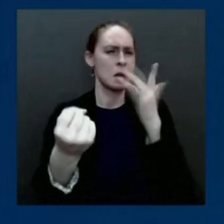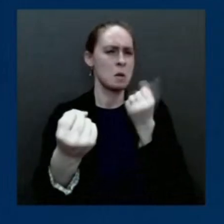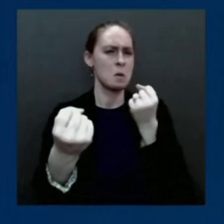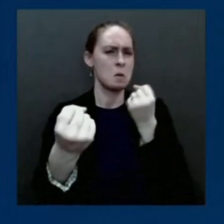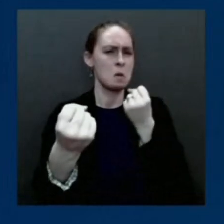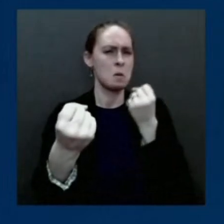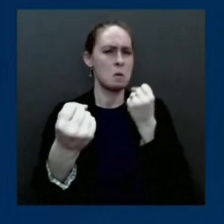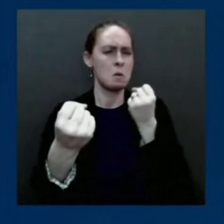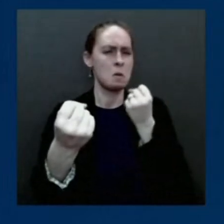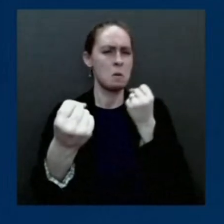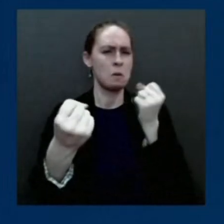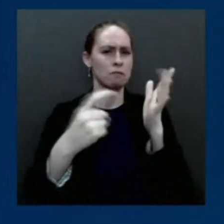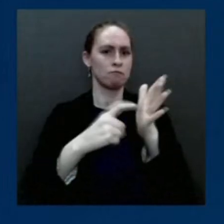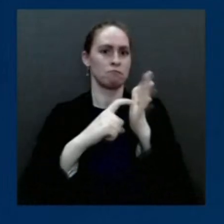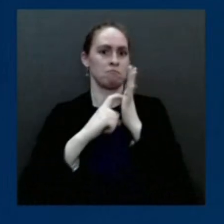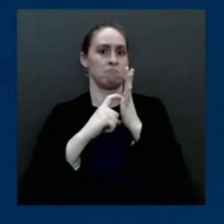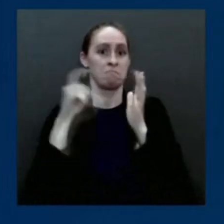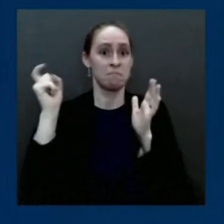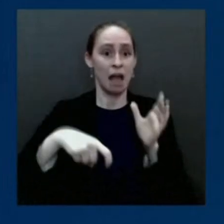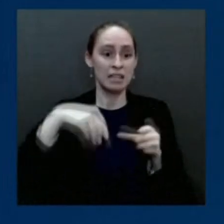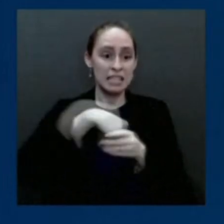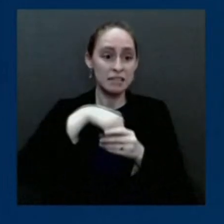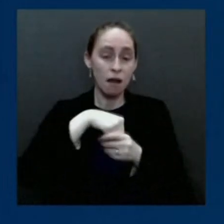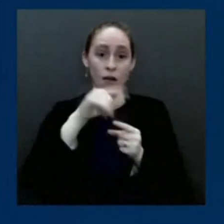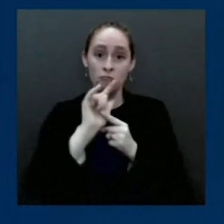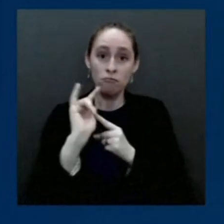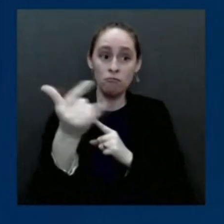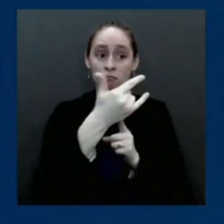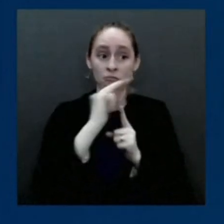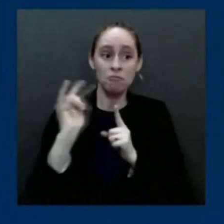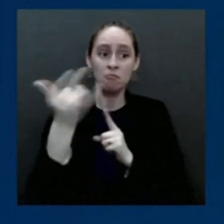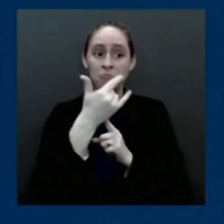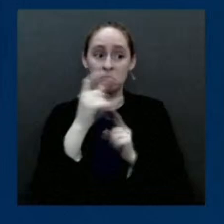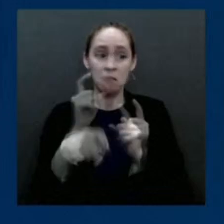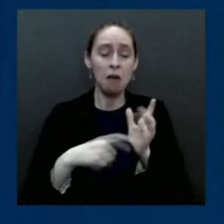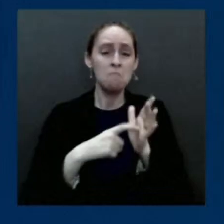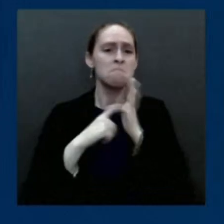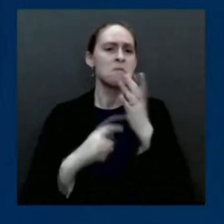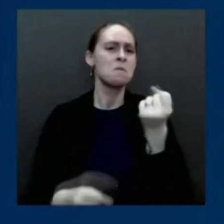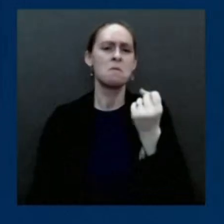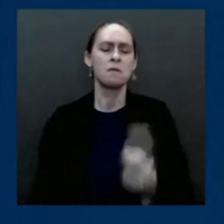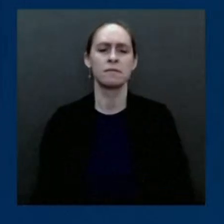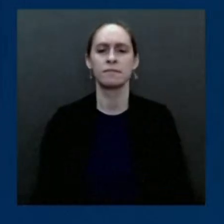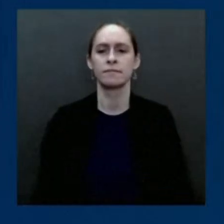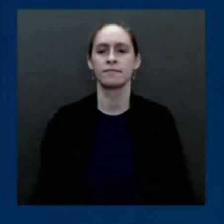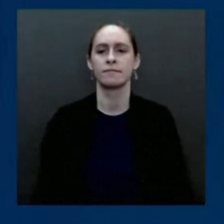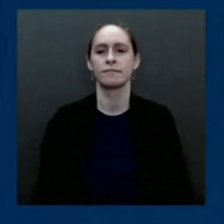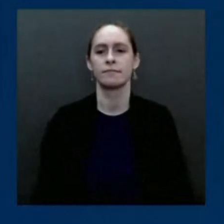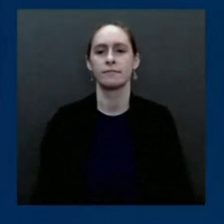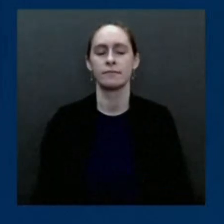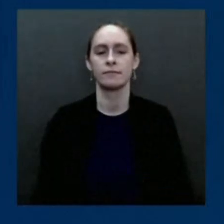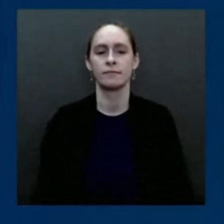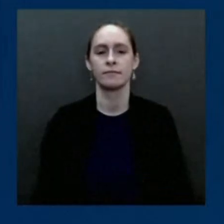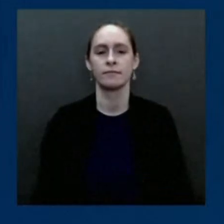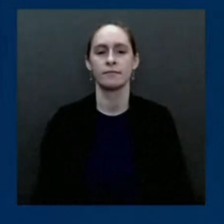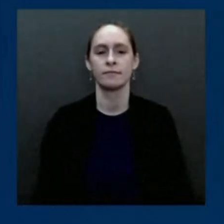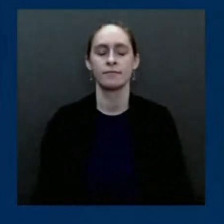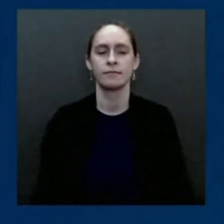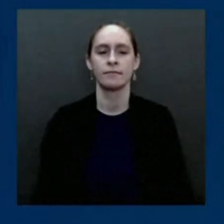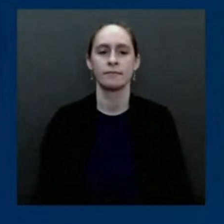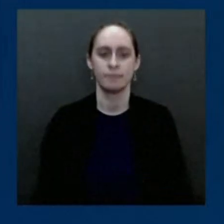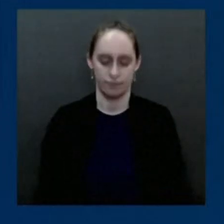FEEL THAT IT'S NECESSARY TO